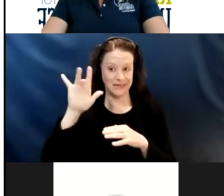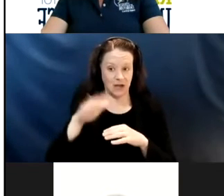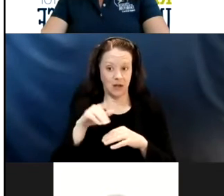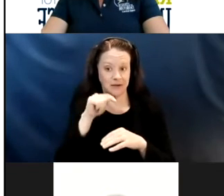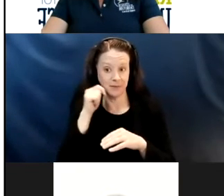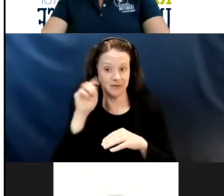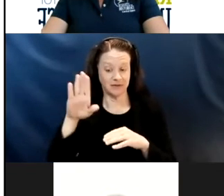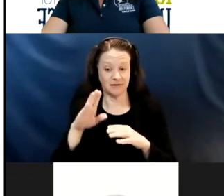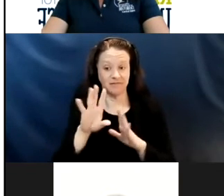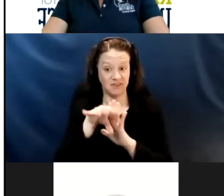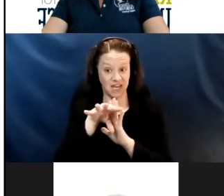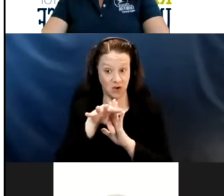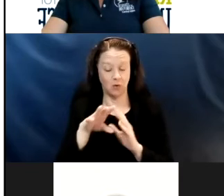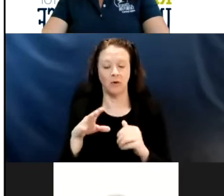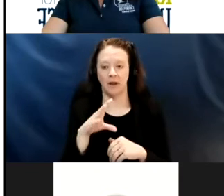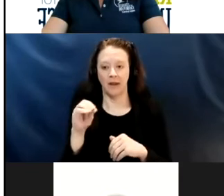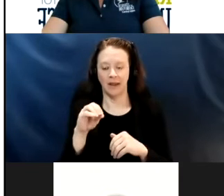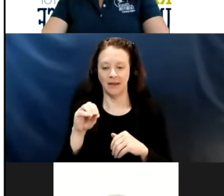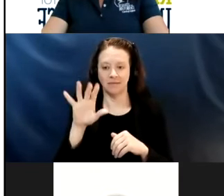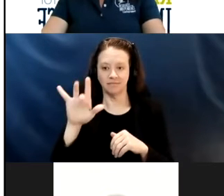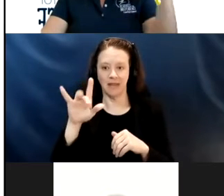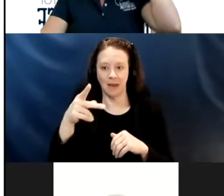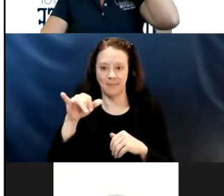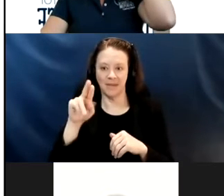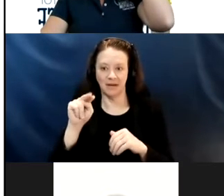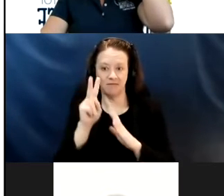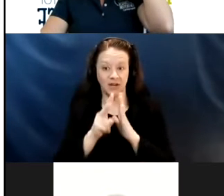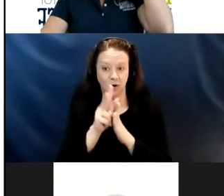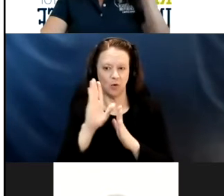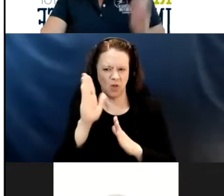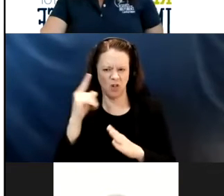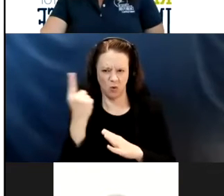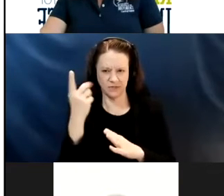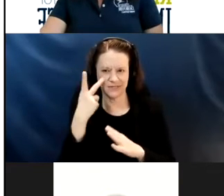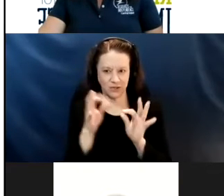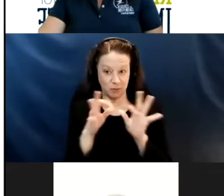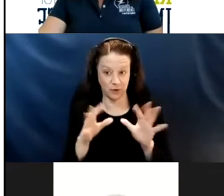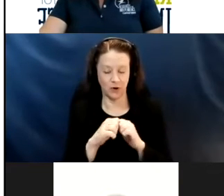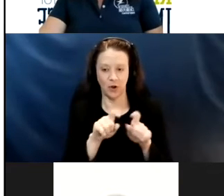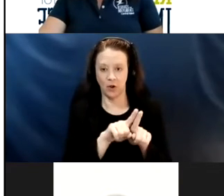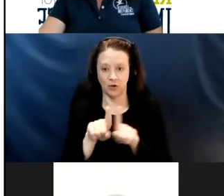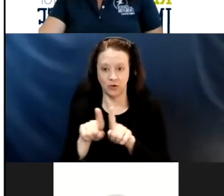the three dots and select Pin Video, you will always see her. And you can make Tammy bigger